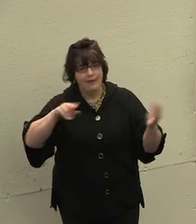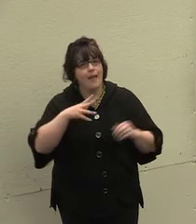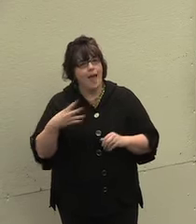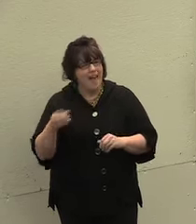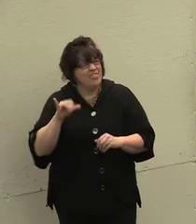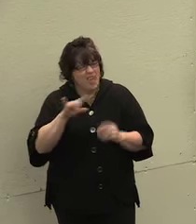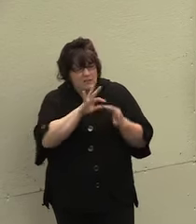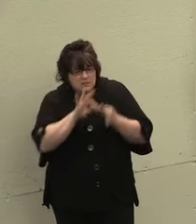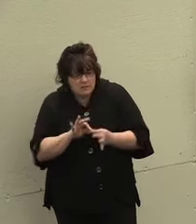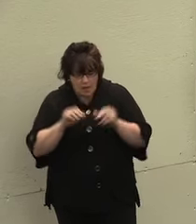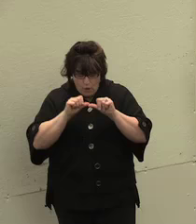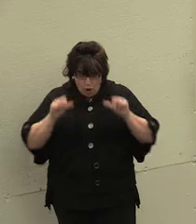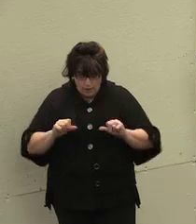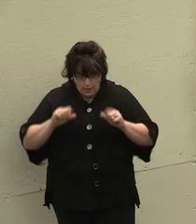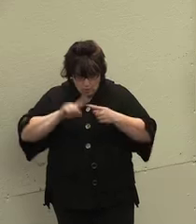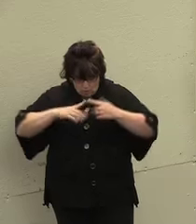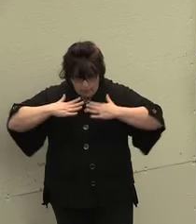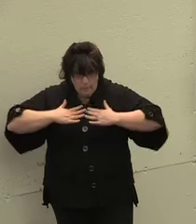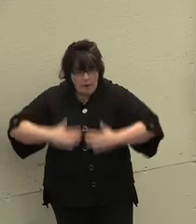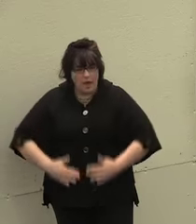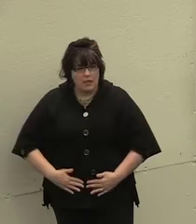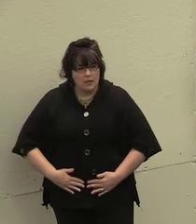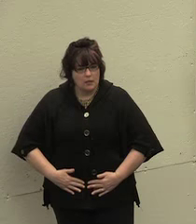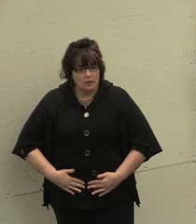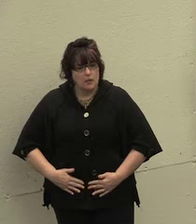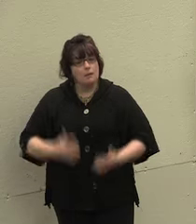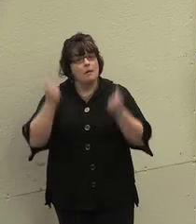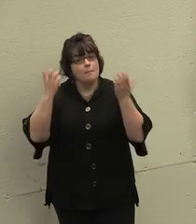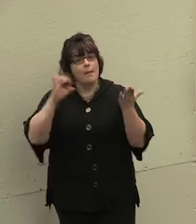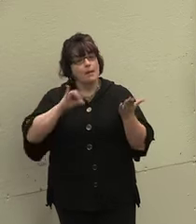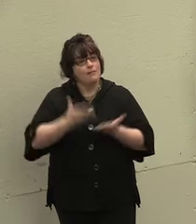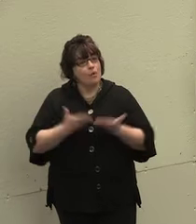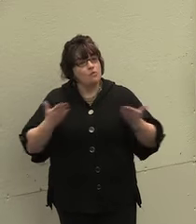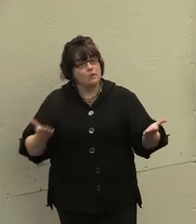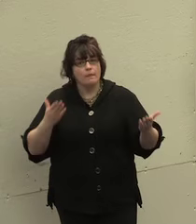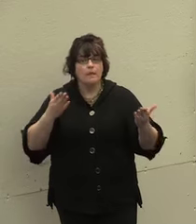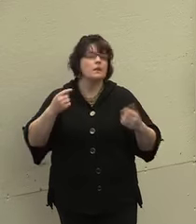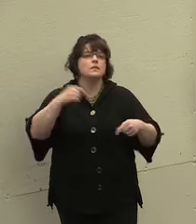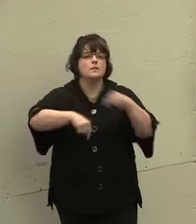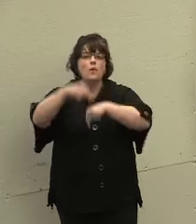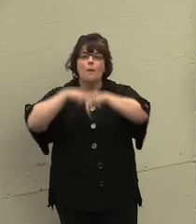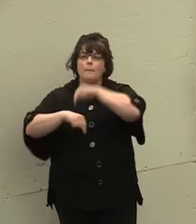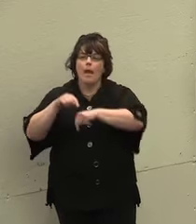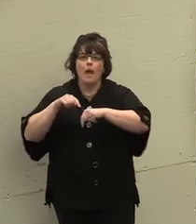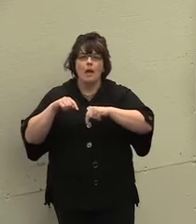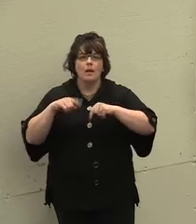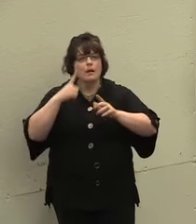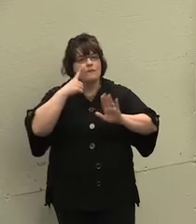to the body. And many of these things also go back to, for example,